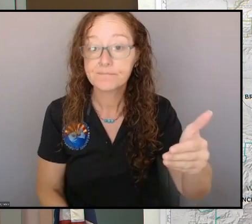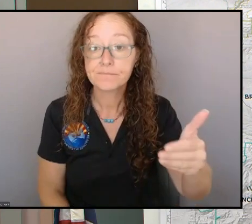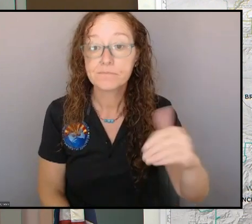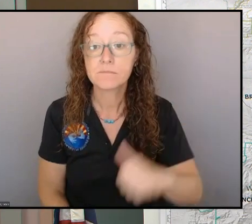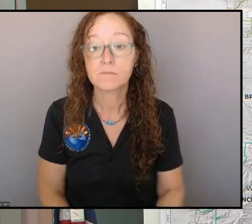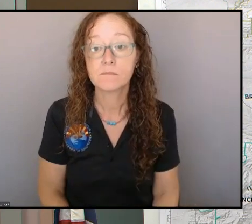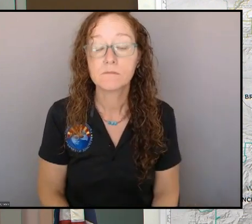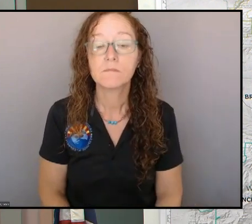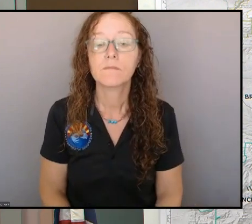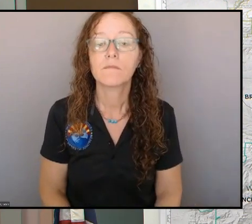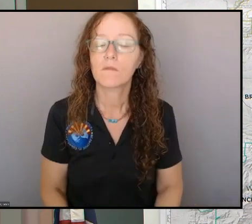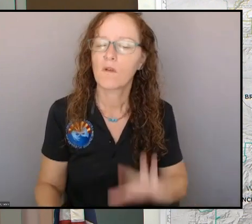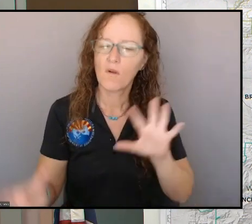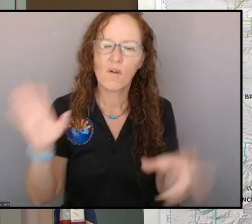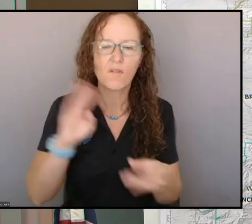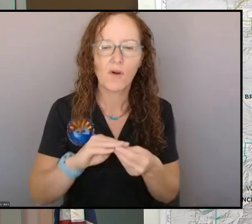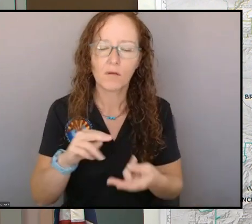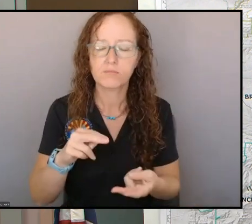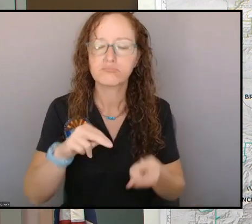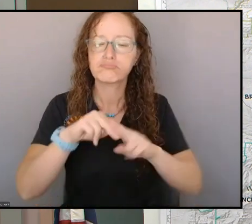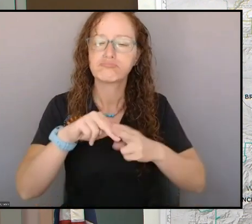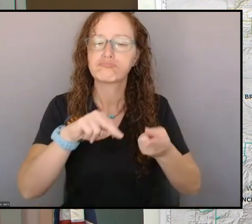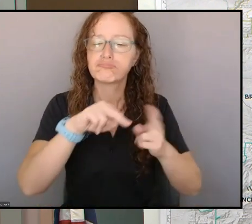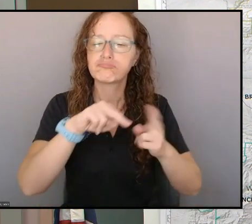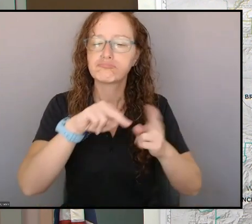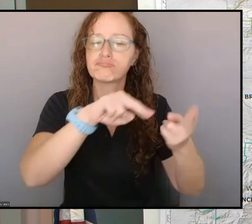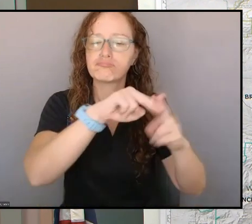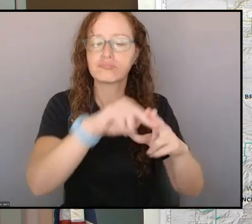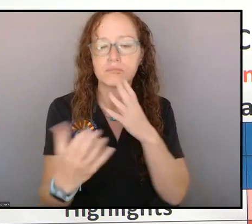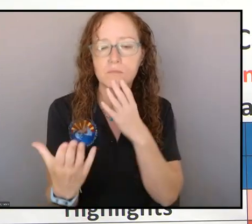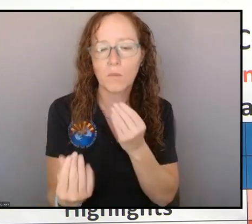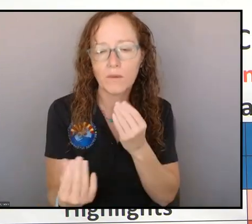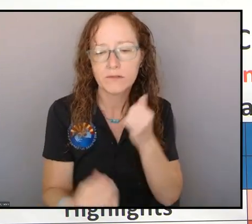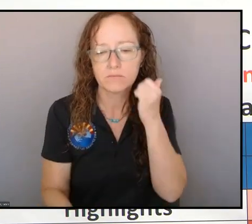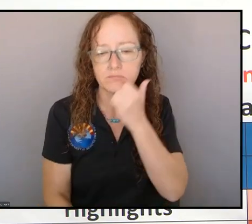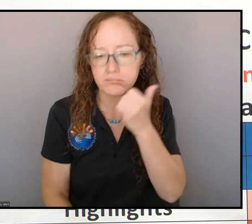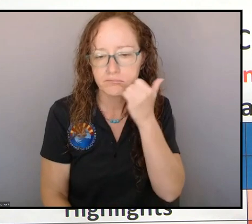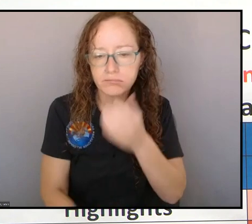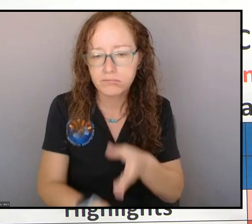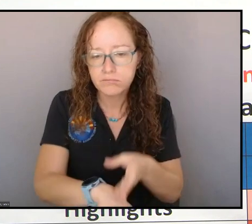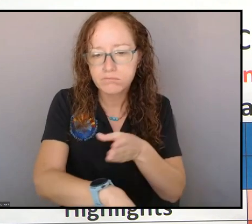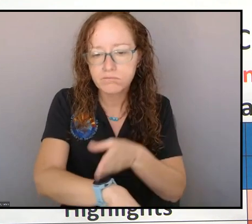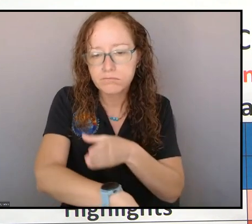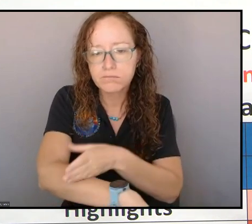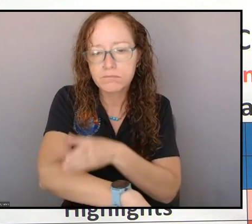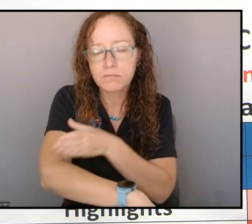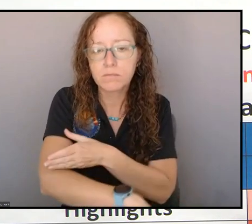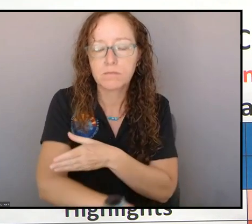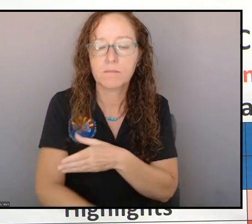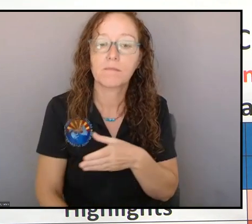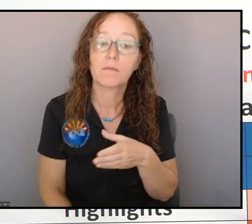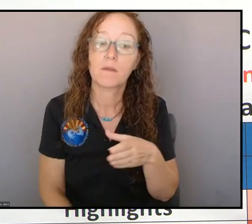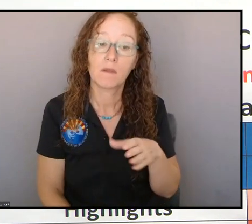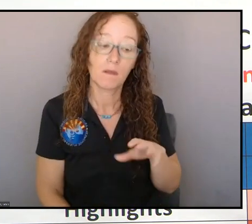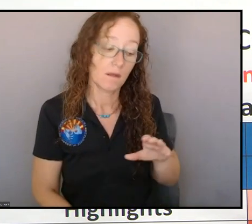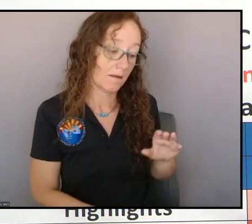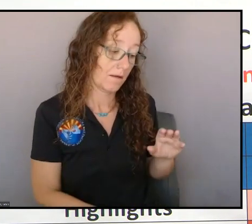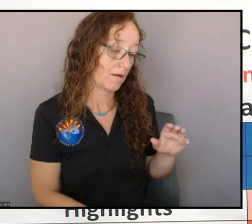moisture everyday. Going to be a little bit of an influx of moisture from the Gulf of Mexico especially starting late